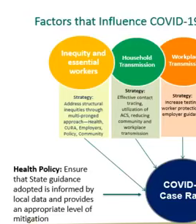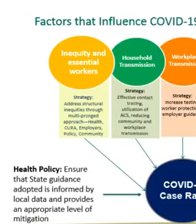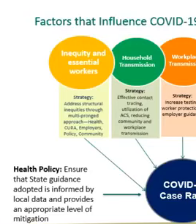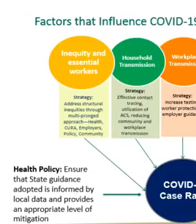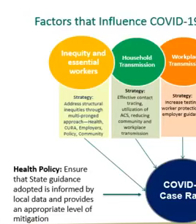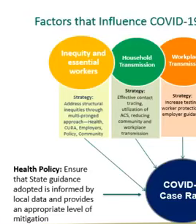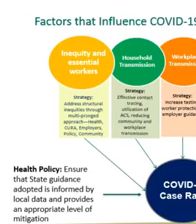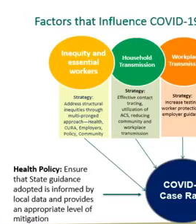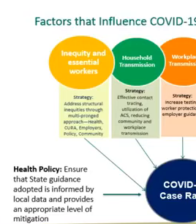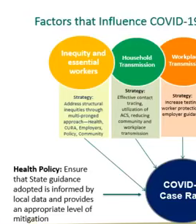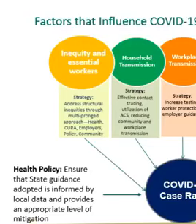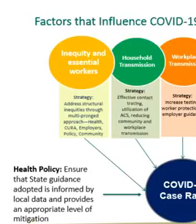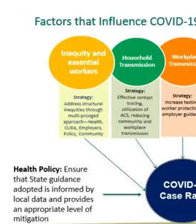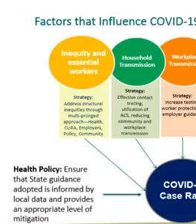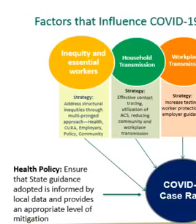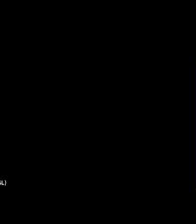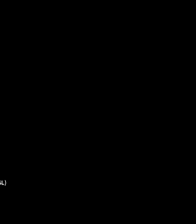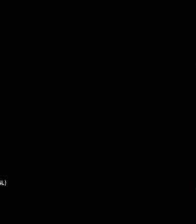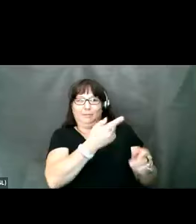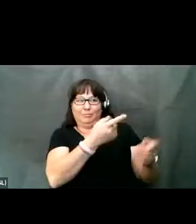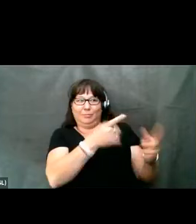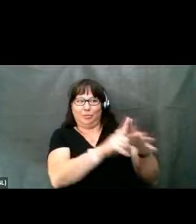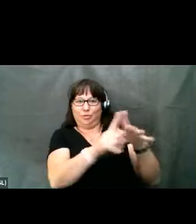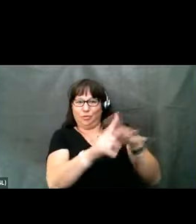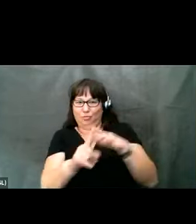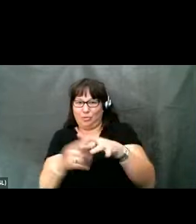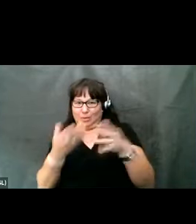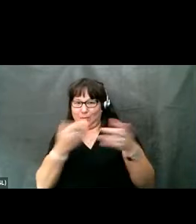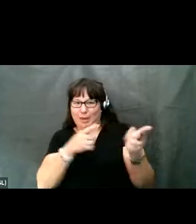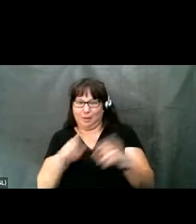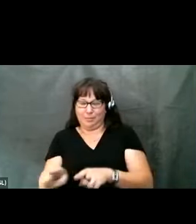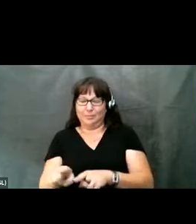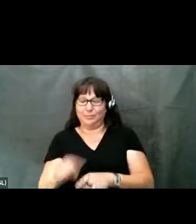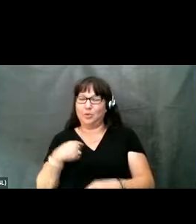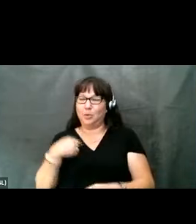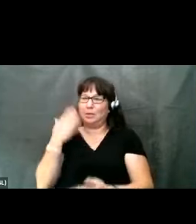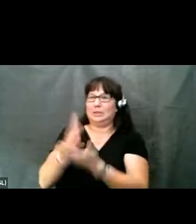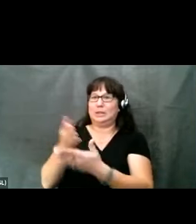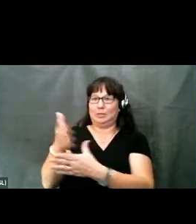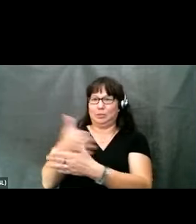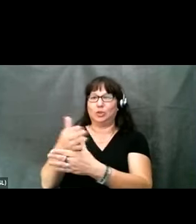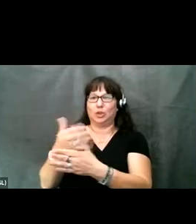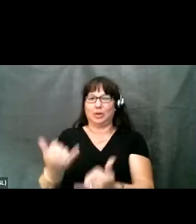So I'm going to stop sharing here and t hank you very much.